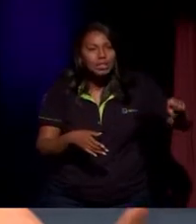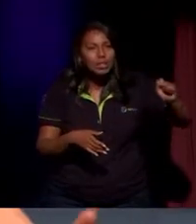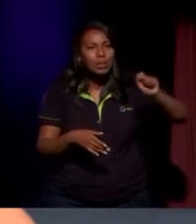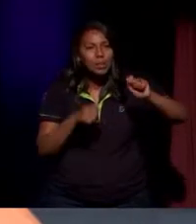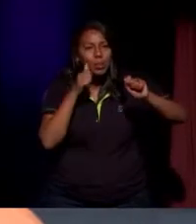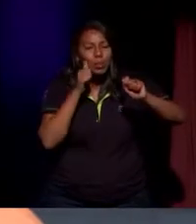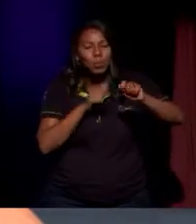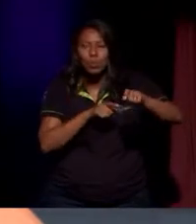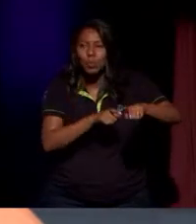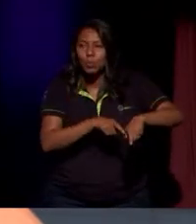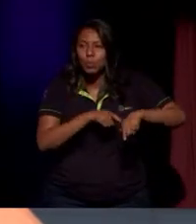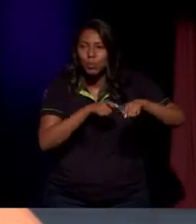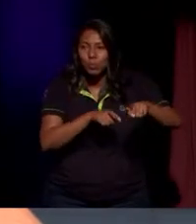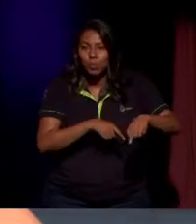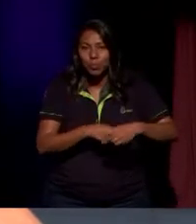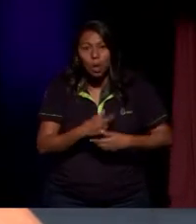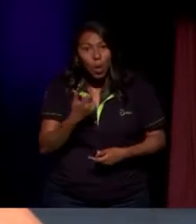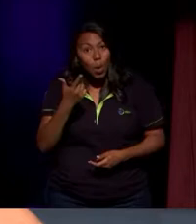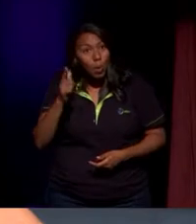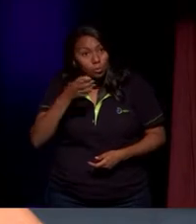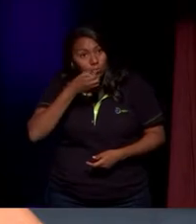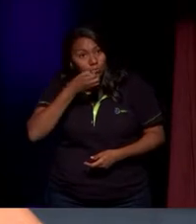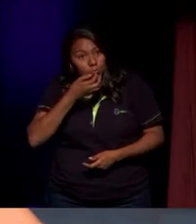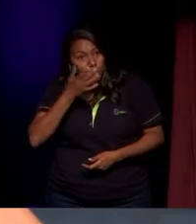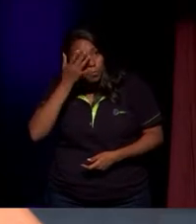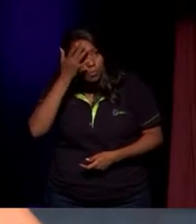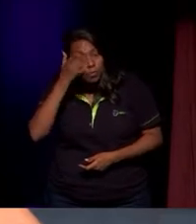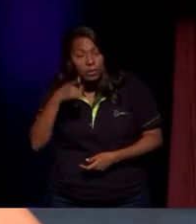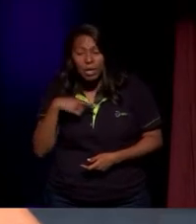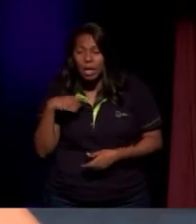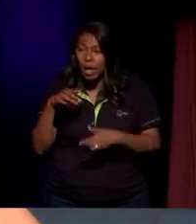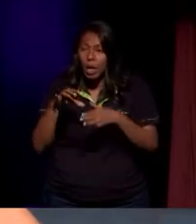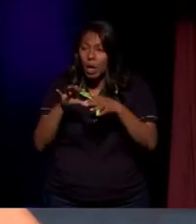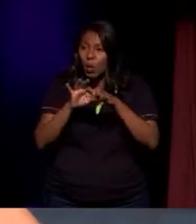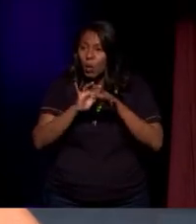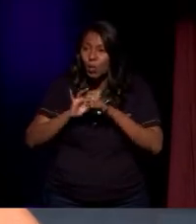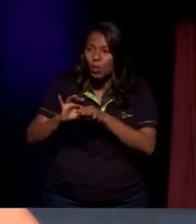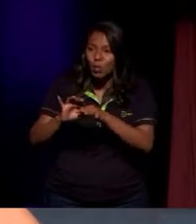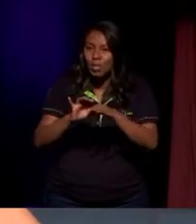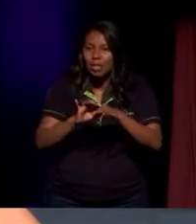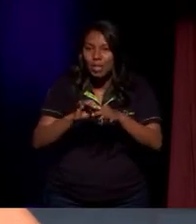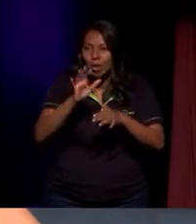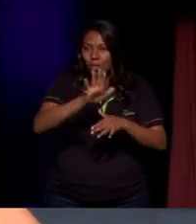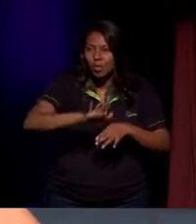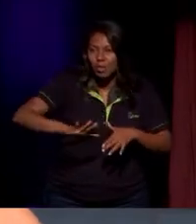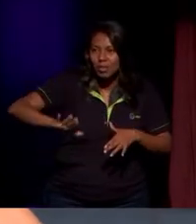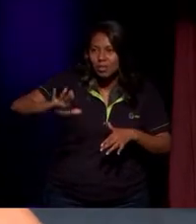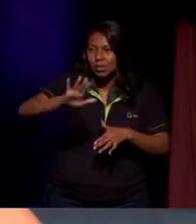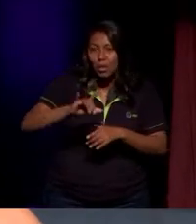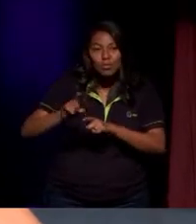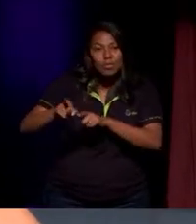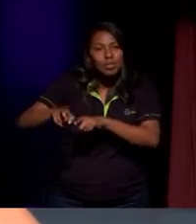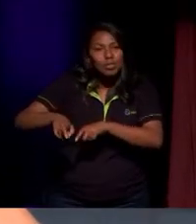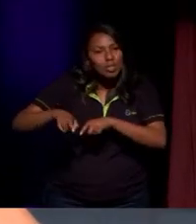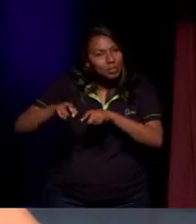Another facility we have is that there is the National Union of Peasants, Unac, which is in the whole country